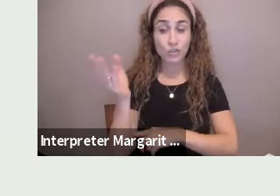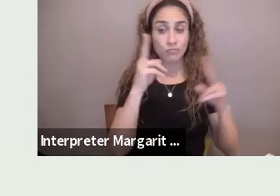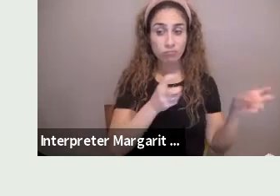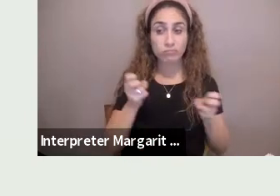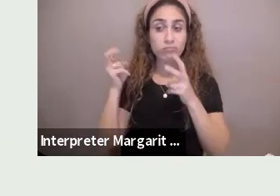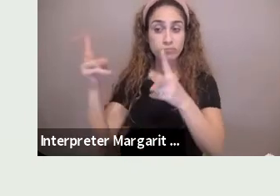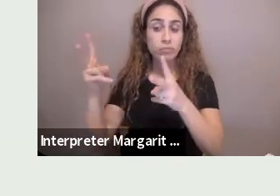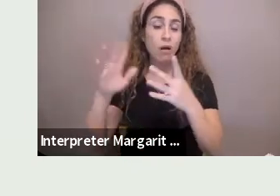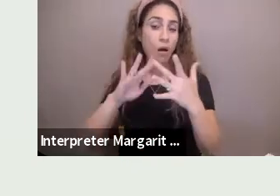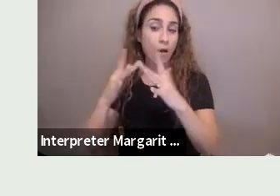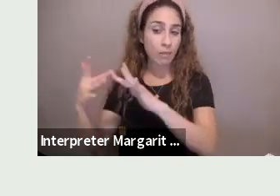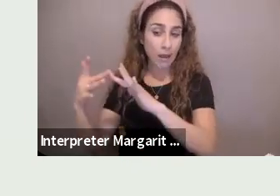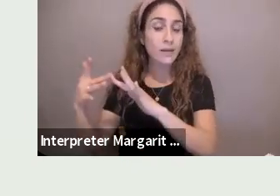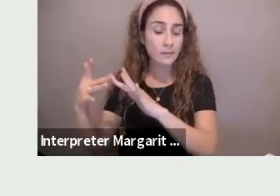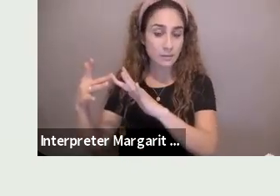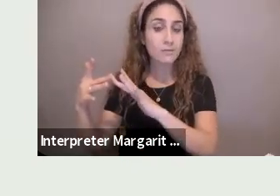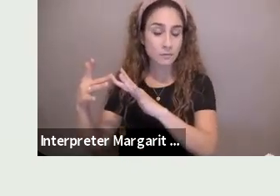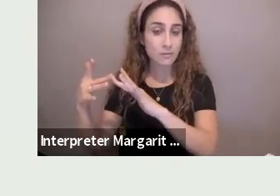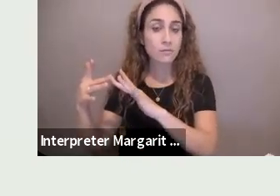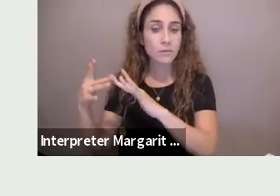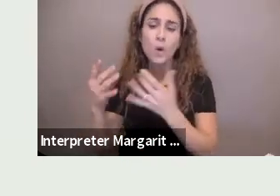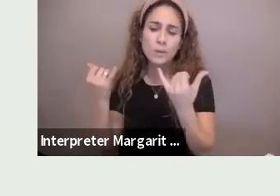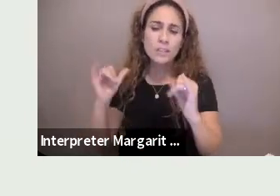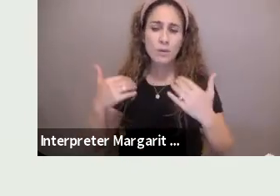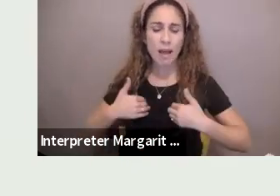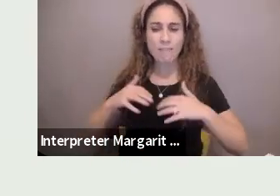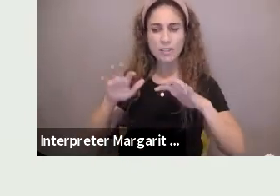Brian Boomer: And you know, we still have chats and things like that with the instructors.